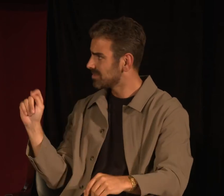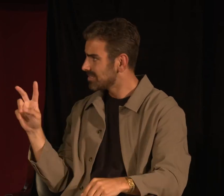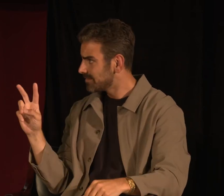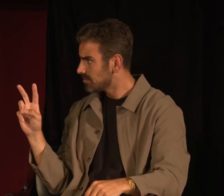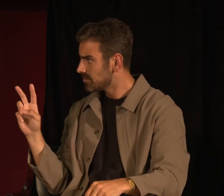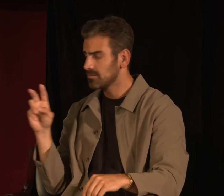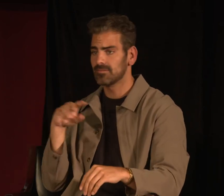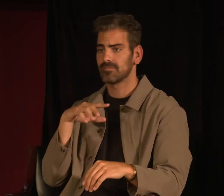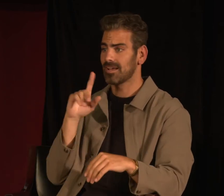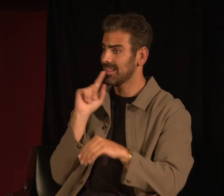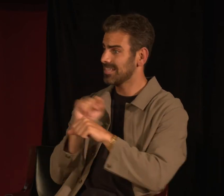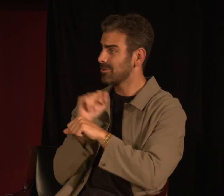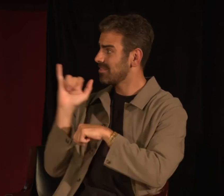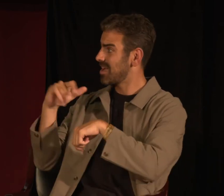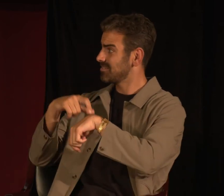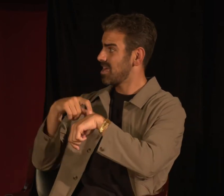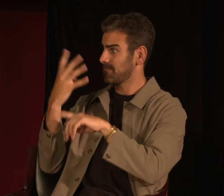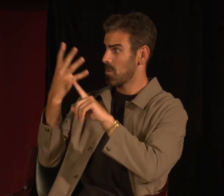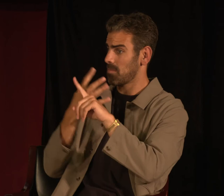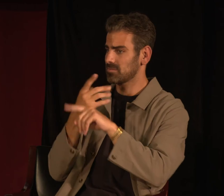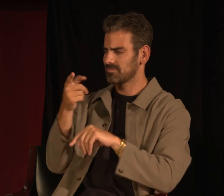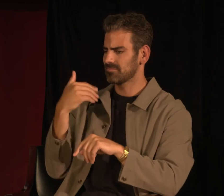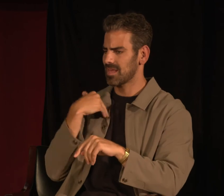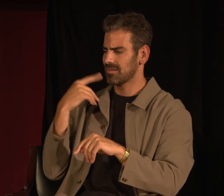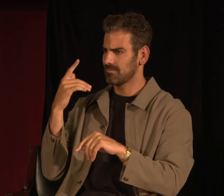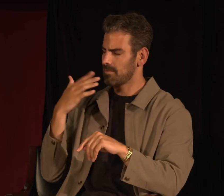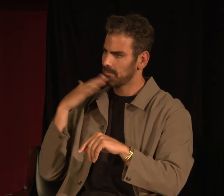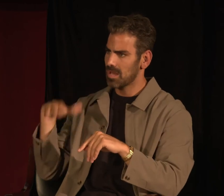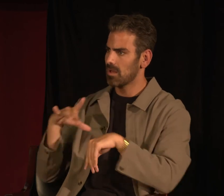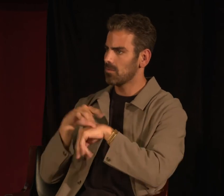You don't have access to the television, literally, for four months.